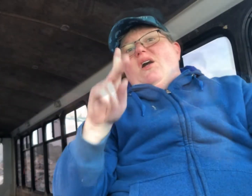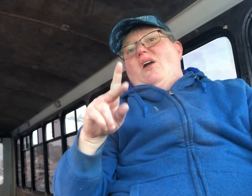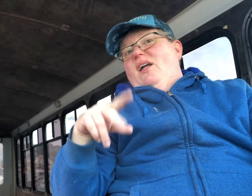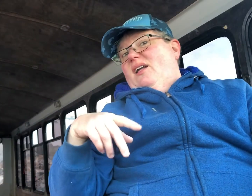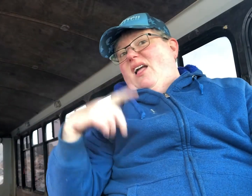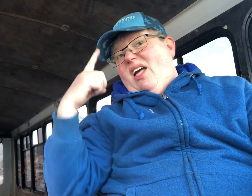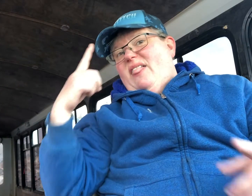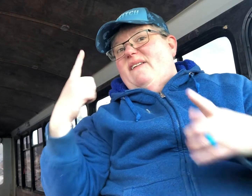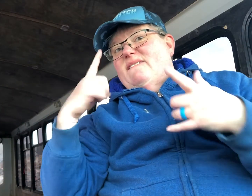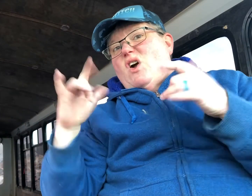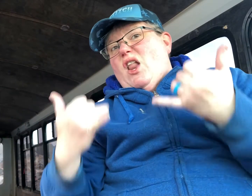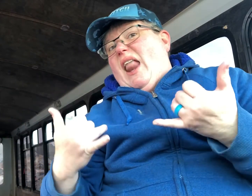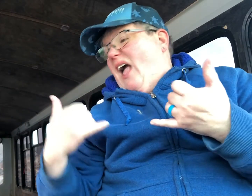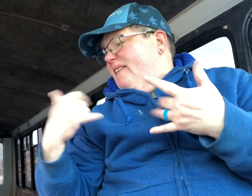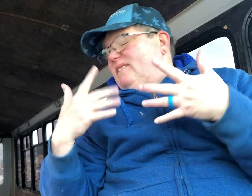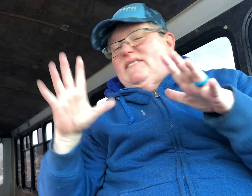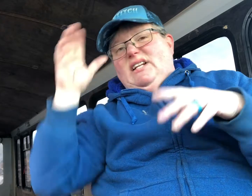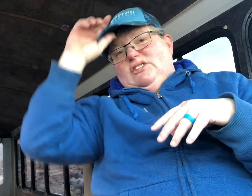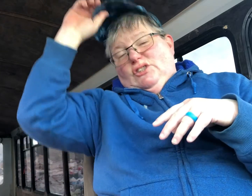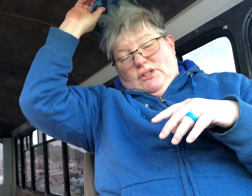Okay, I think for now I'm finished.